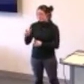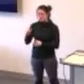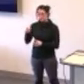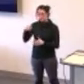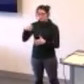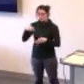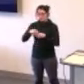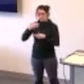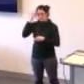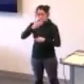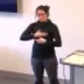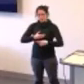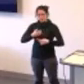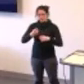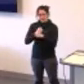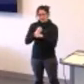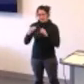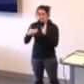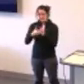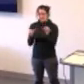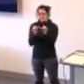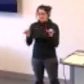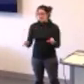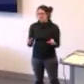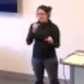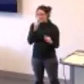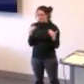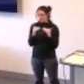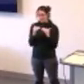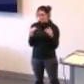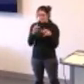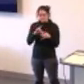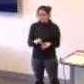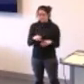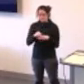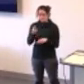against the systemic injustices embedded in the US prison system.